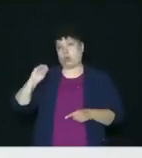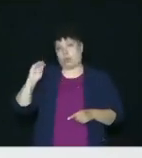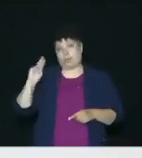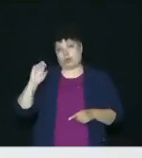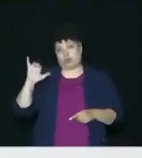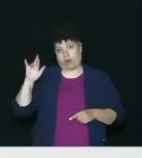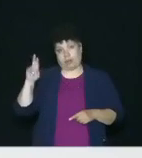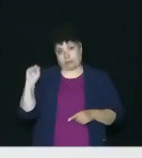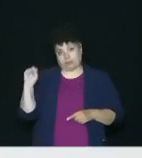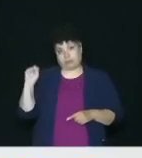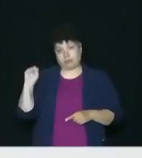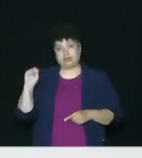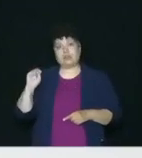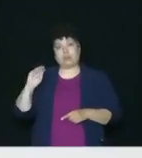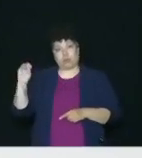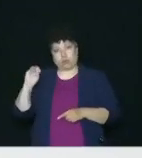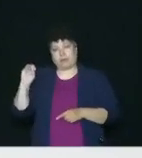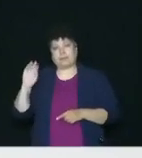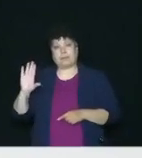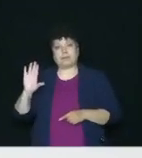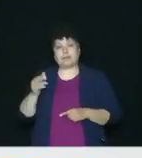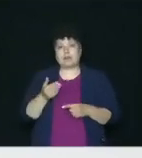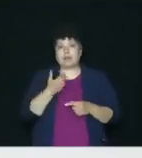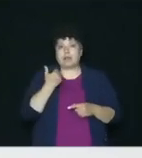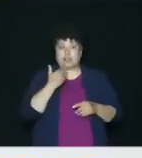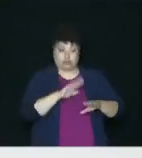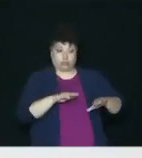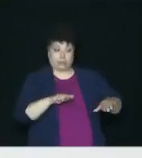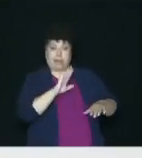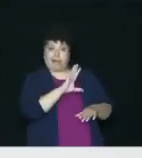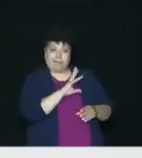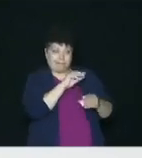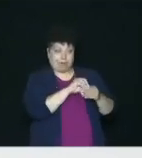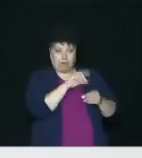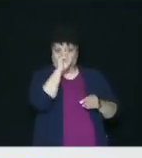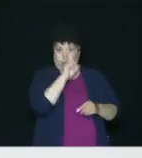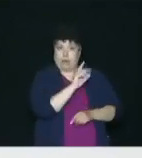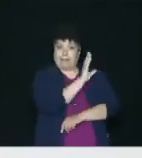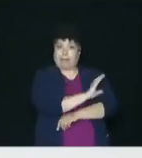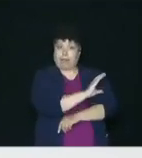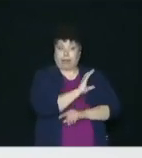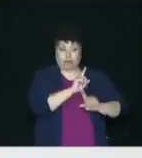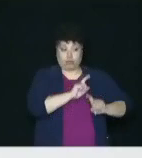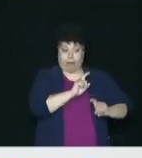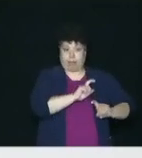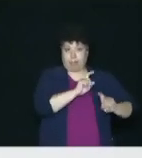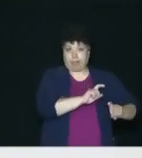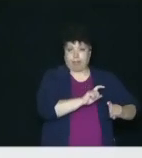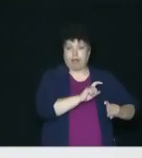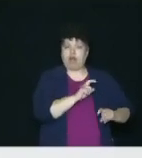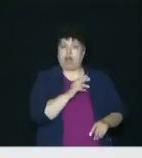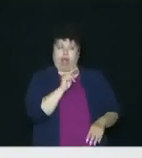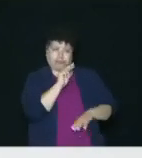FIVE YEARS WERE DURING THE